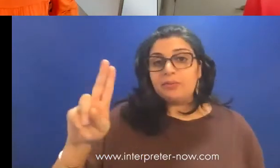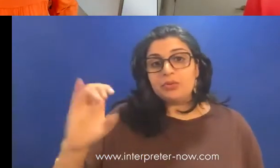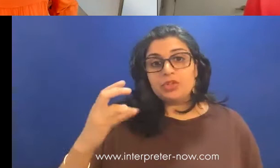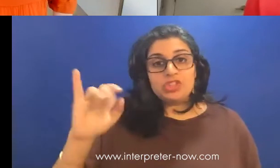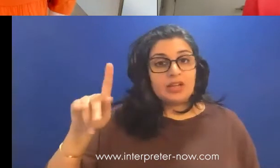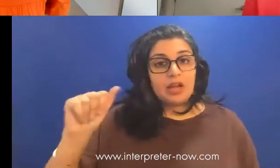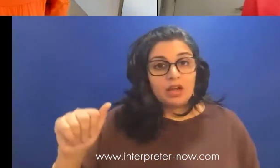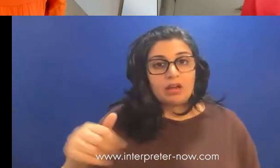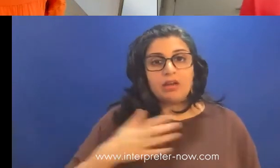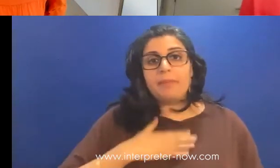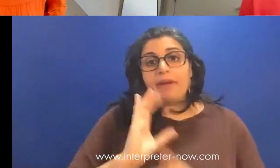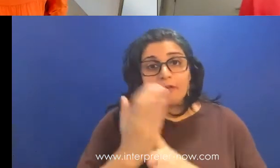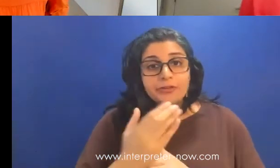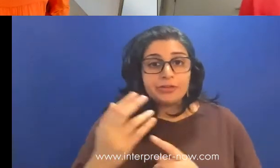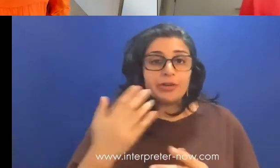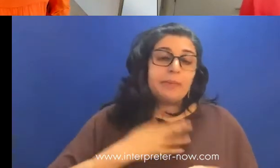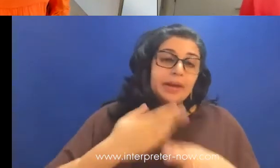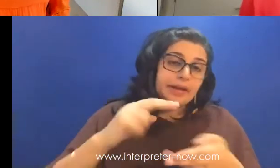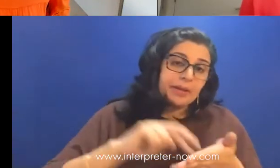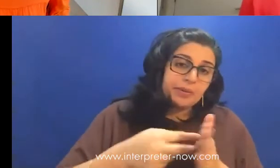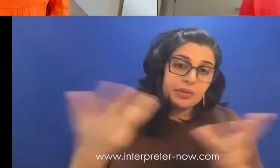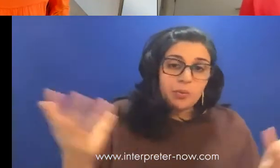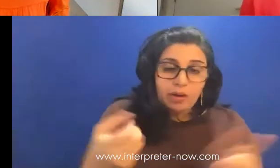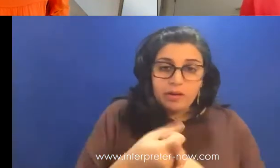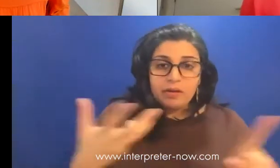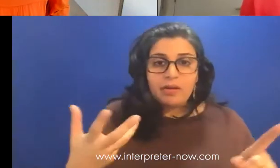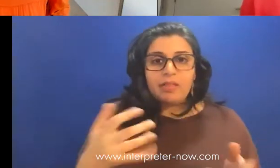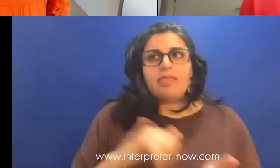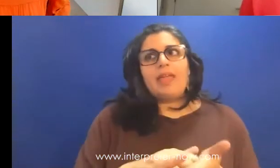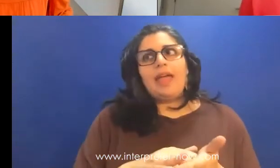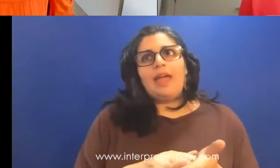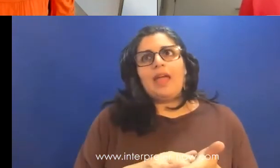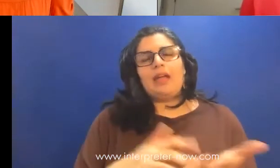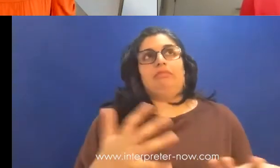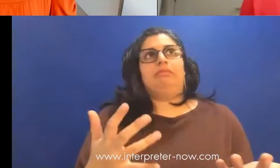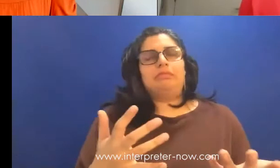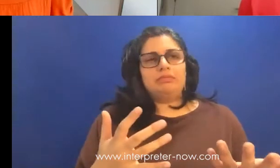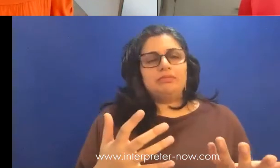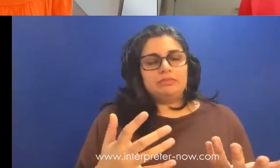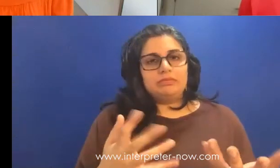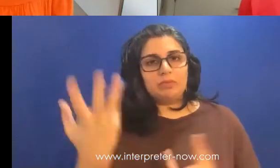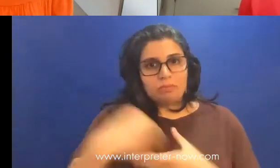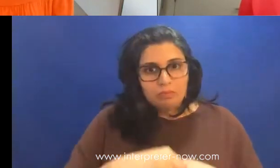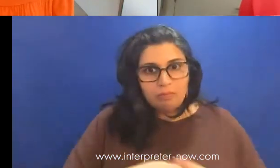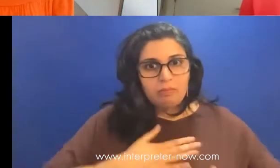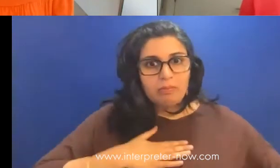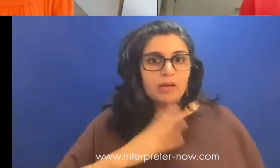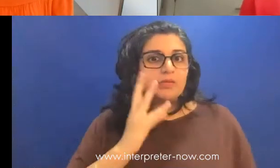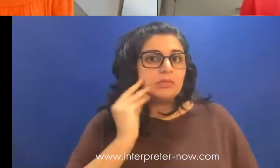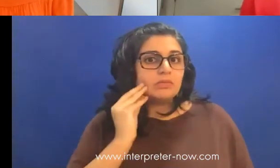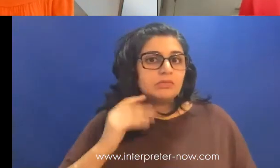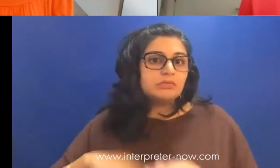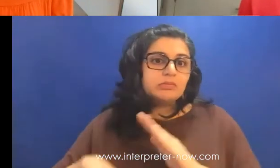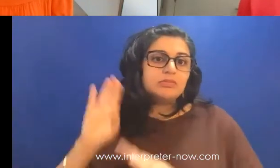my culture was both a very formative experience early in my life and sort of a thread line